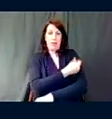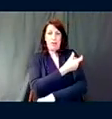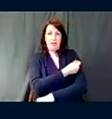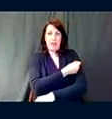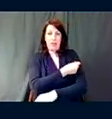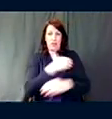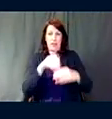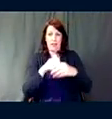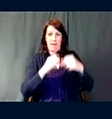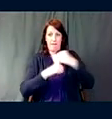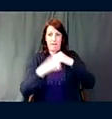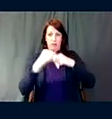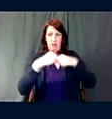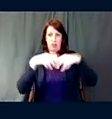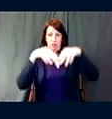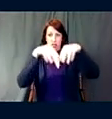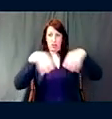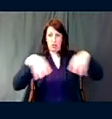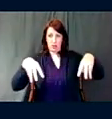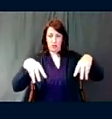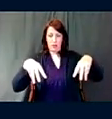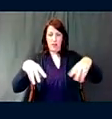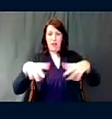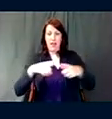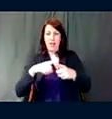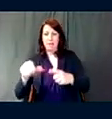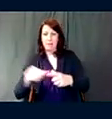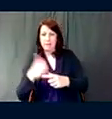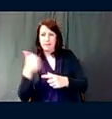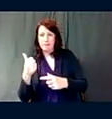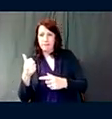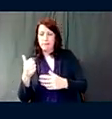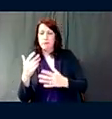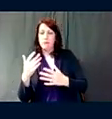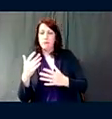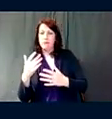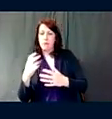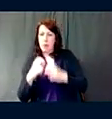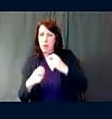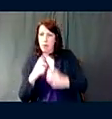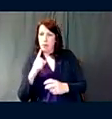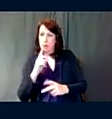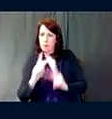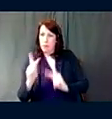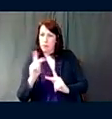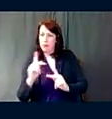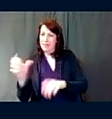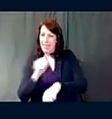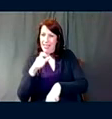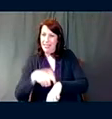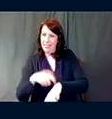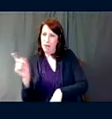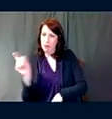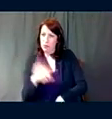INFRASTRUCTURE OF BEING THE LAST MILE PROBLEM, ADD TO THAT SORT OF THE LAST METER PROBLEM OF PEOPLE ACTUALLY TAKING THE TIME.